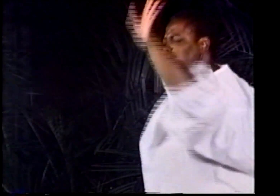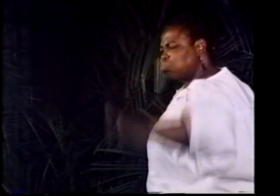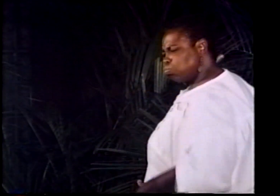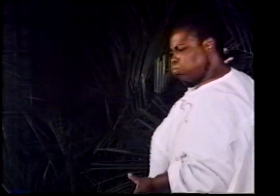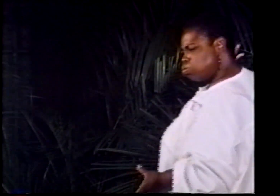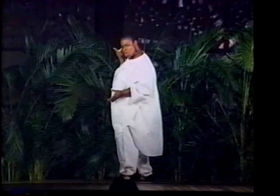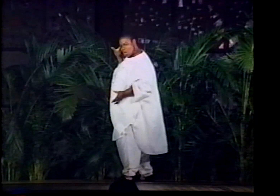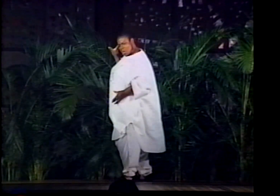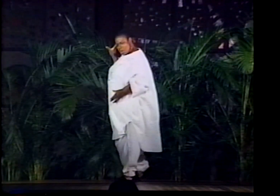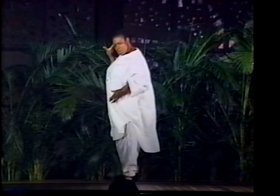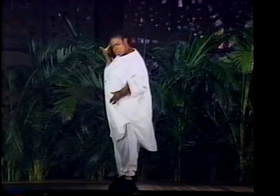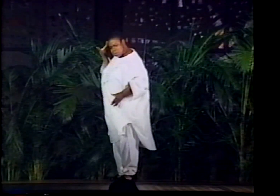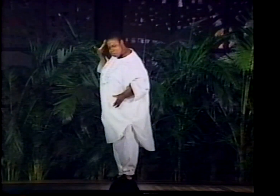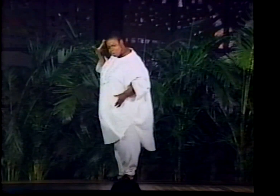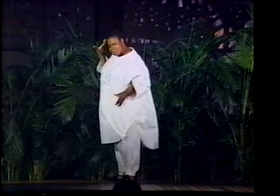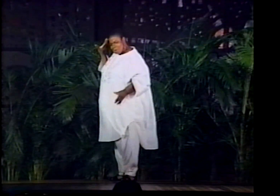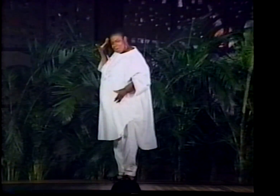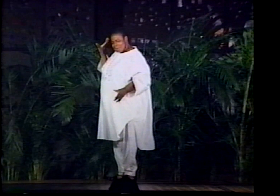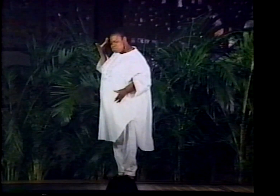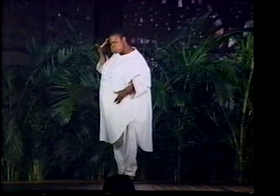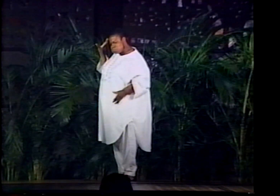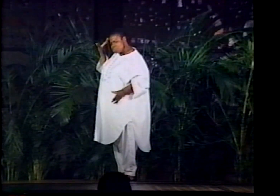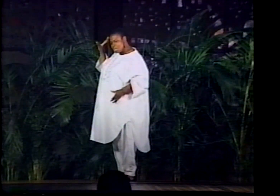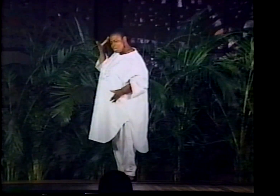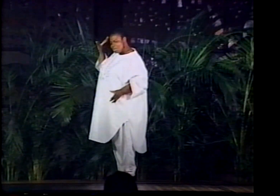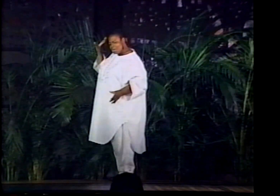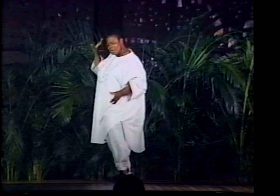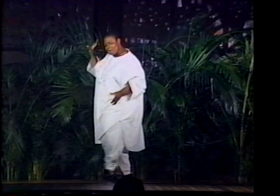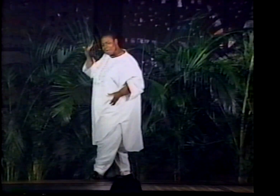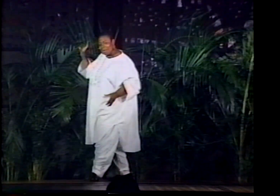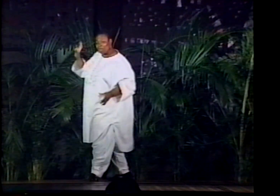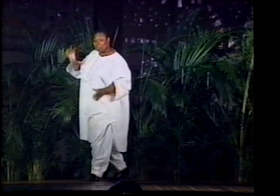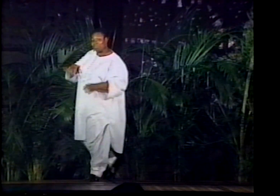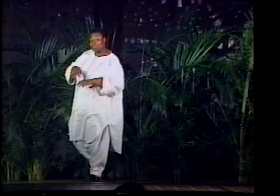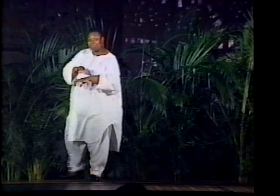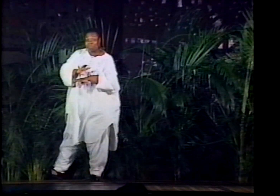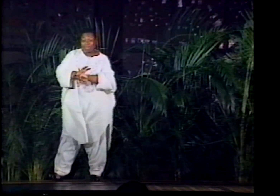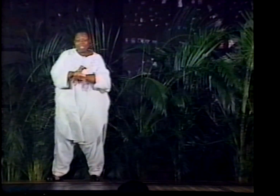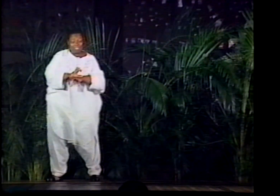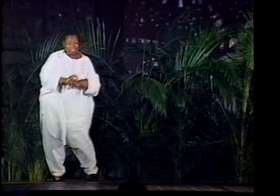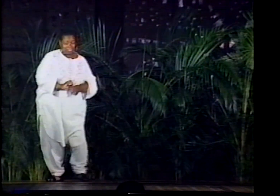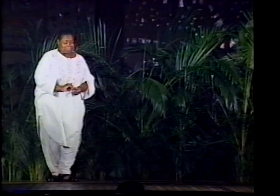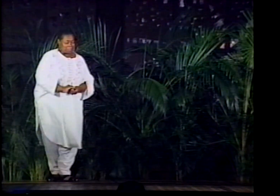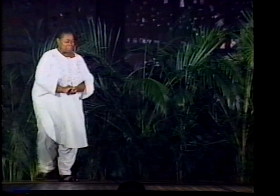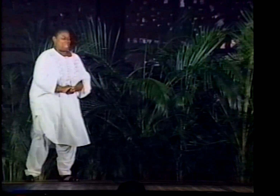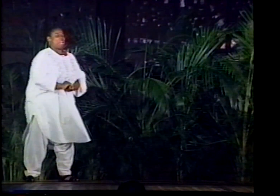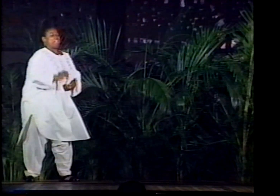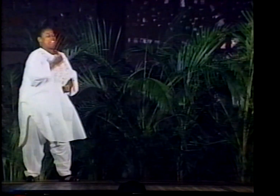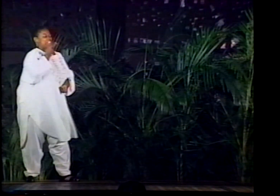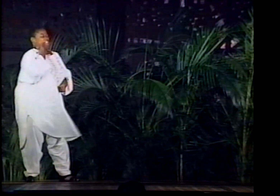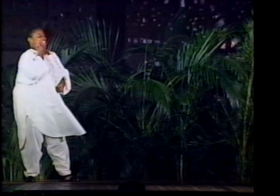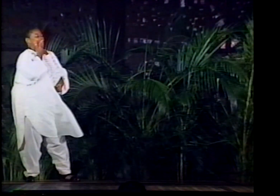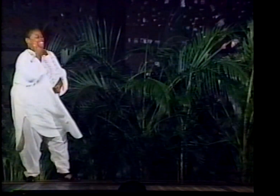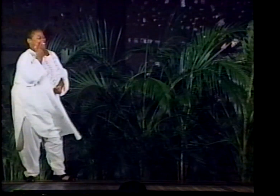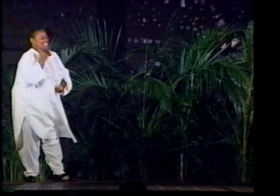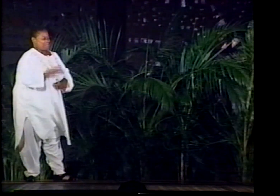Away with you.” Of course, all along, the bread crumb had been moving.